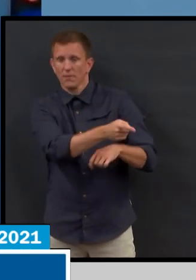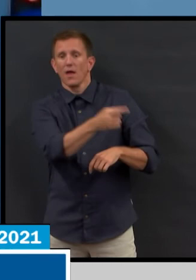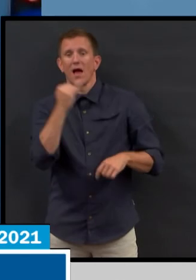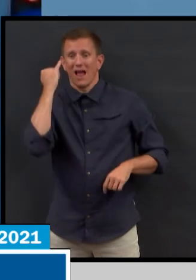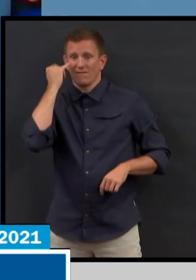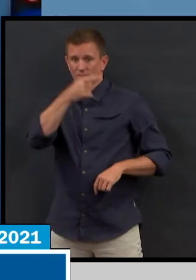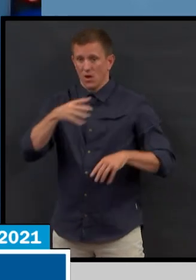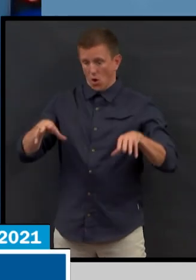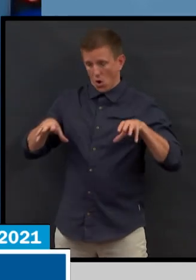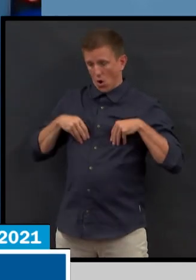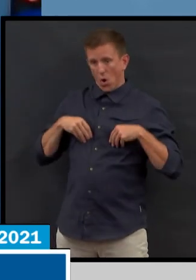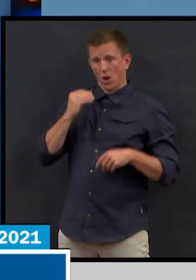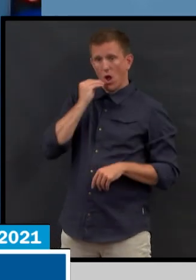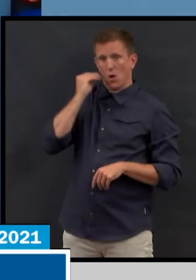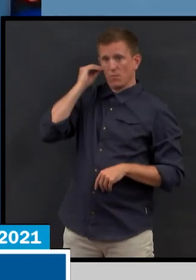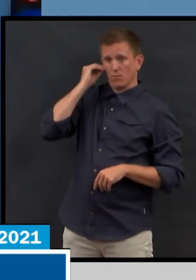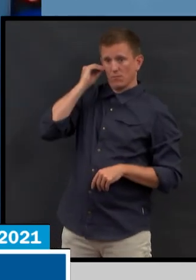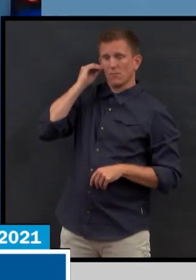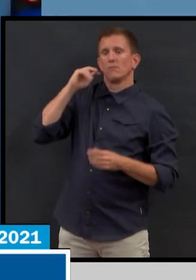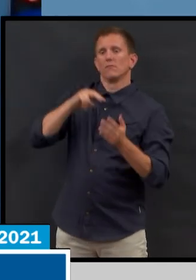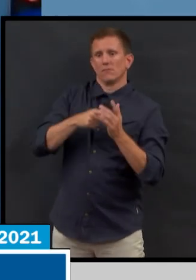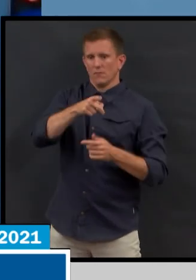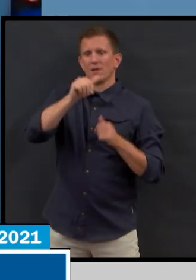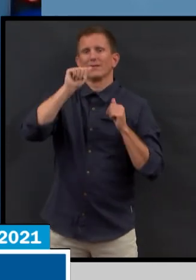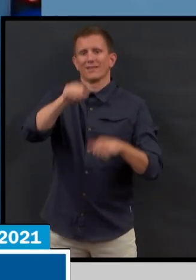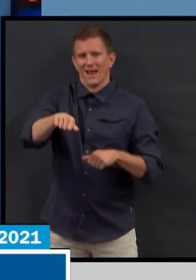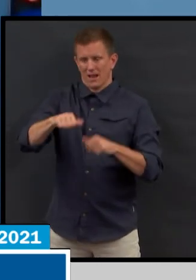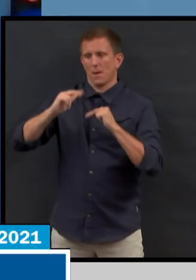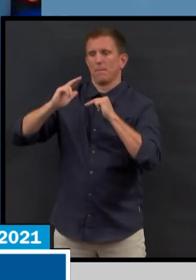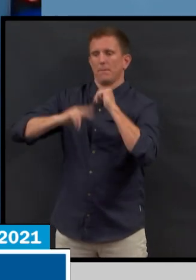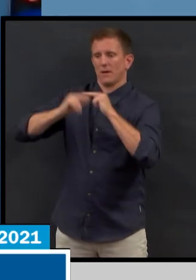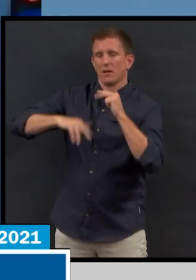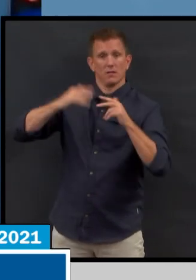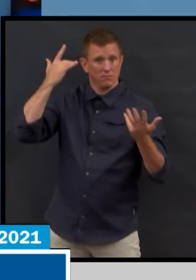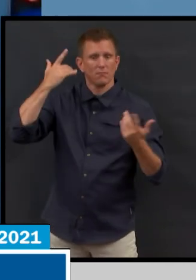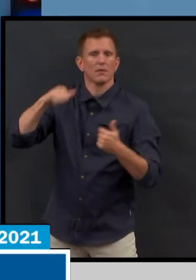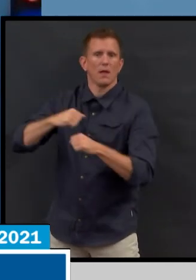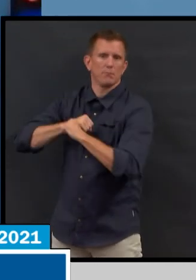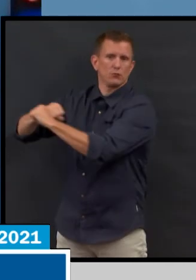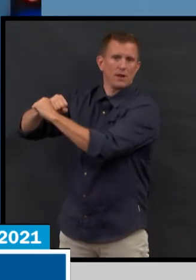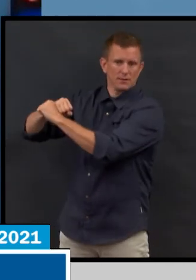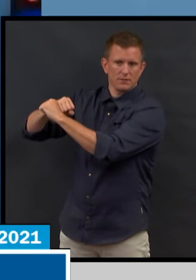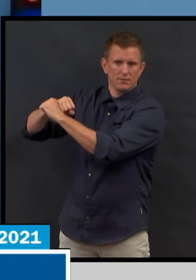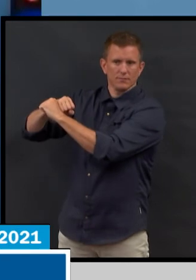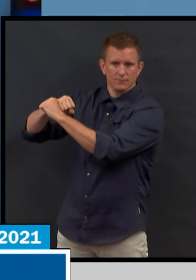come in it allows individuals to add density so if you're a single or a person that wants to downsize